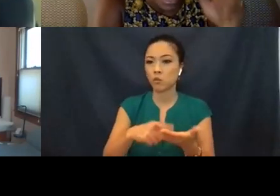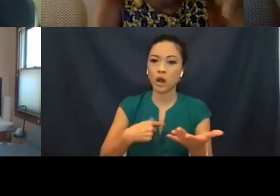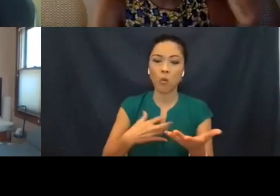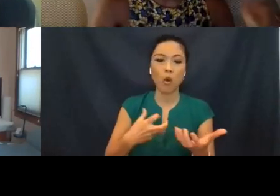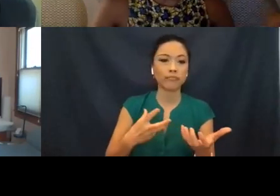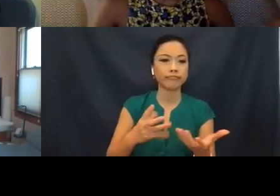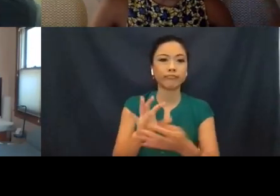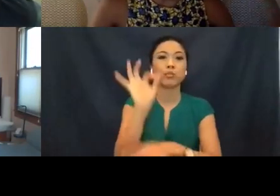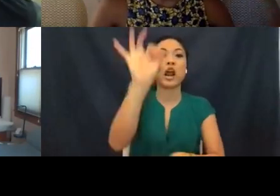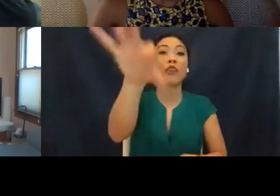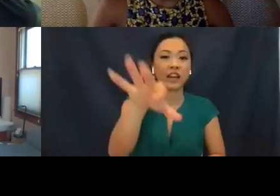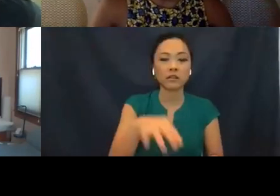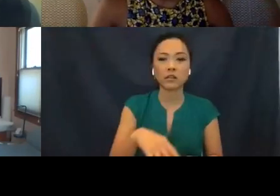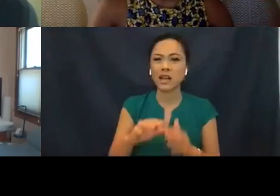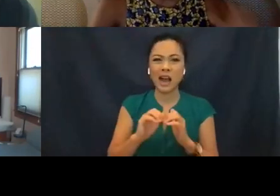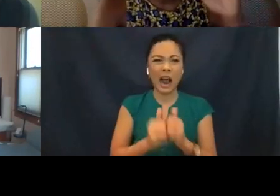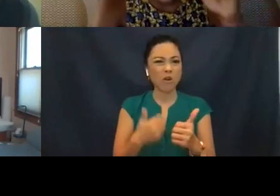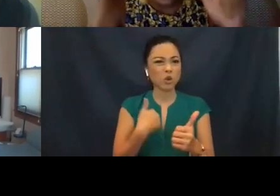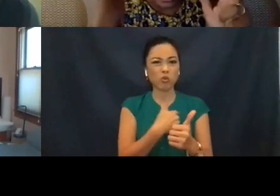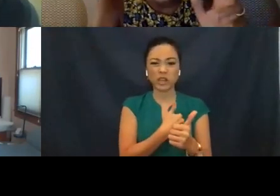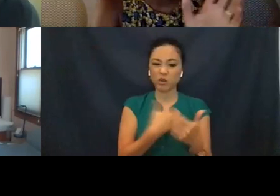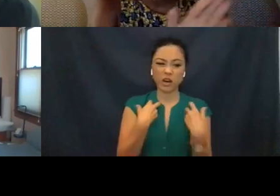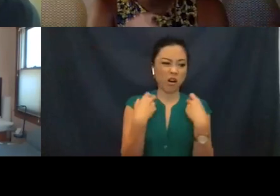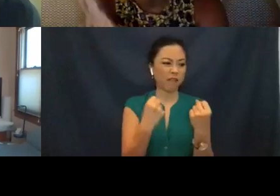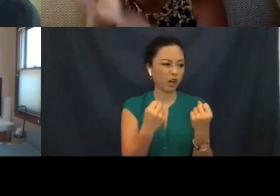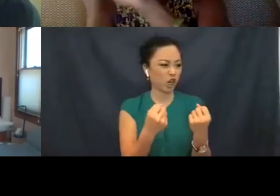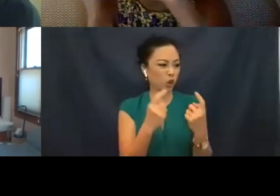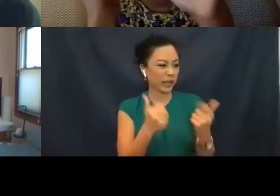do we recovery quickly from the touring, I'm asking our organizations